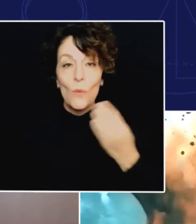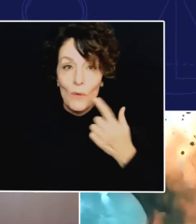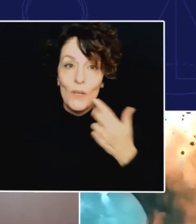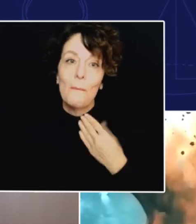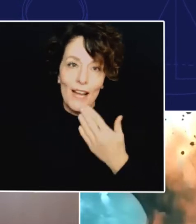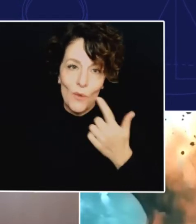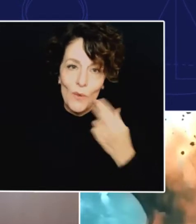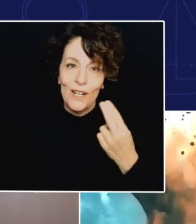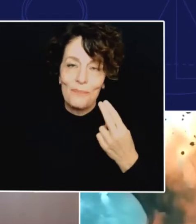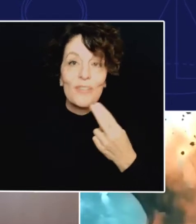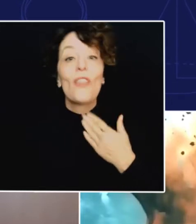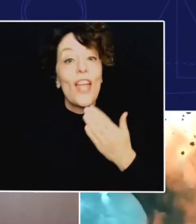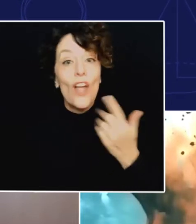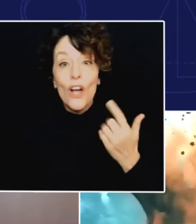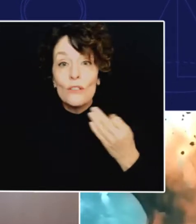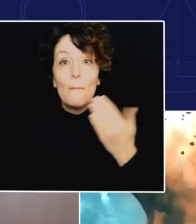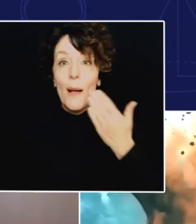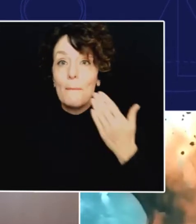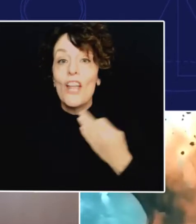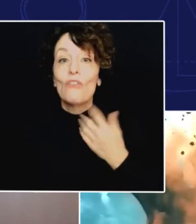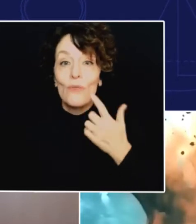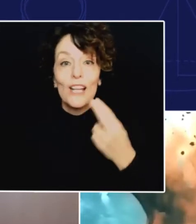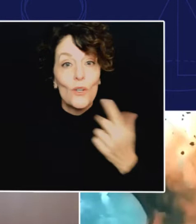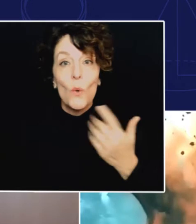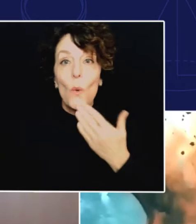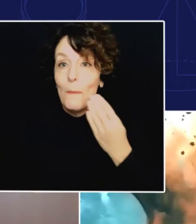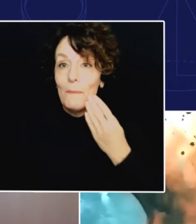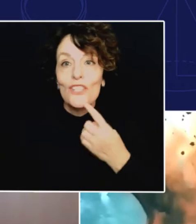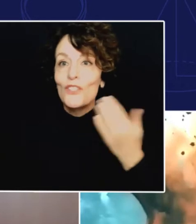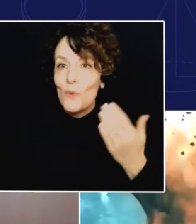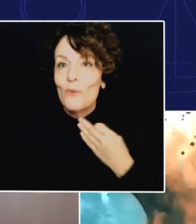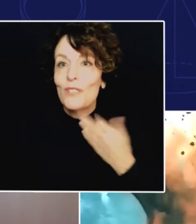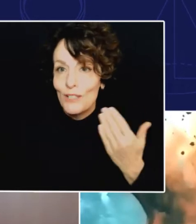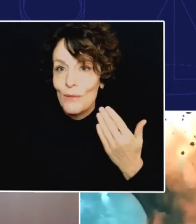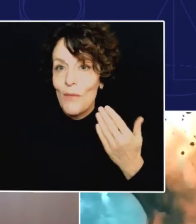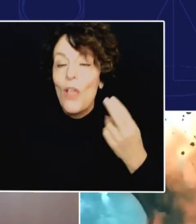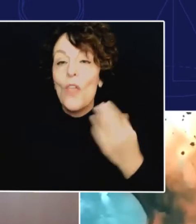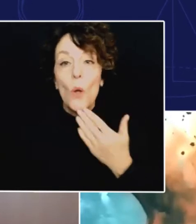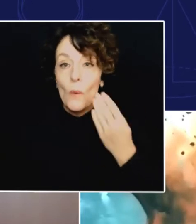Then they also bought me this really cool Ubi Duo system, and with this Ubi Duo system,